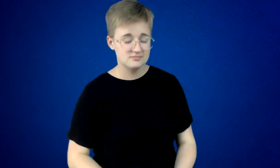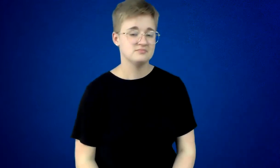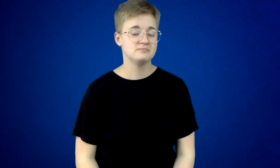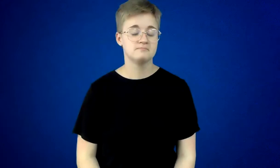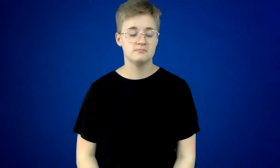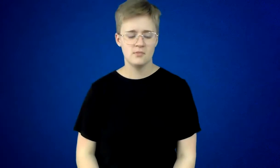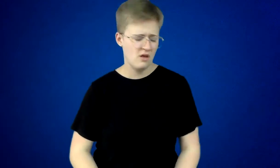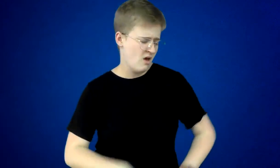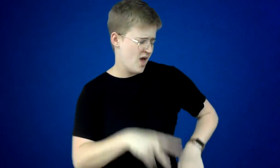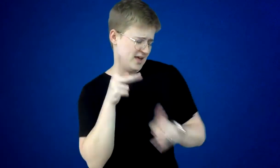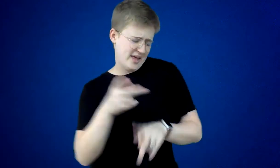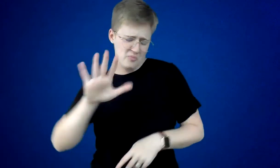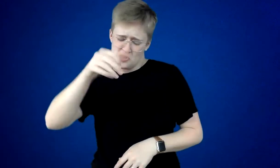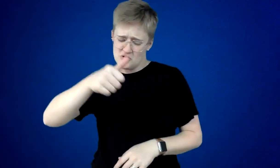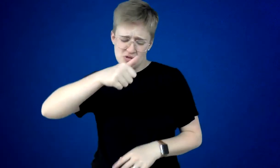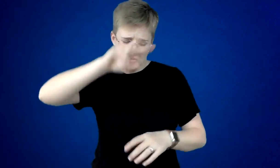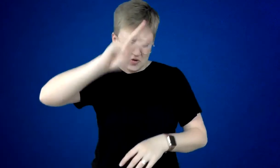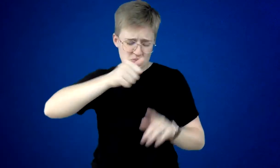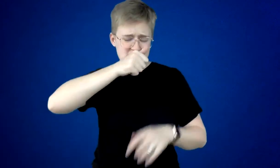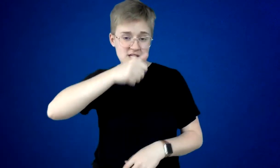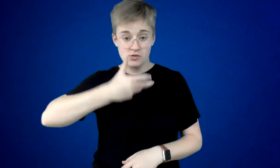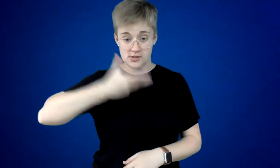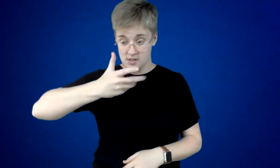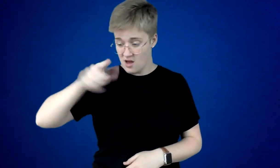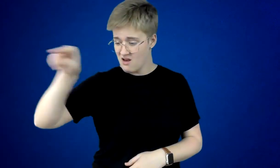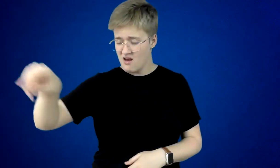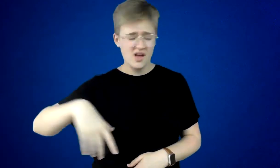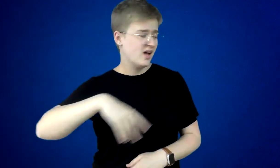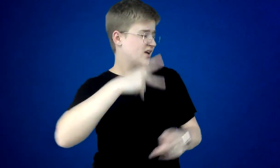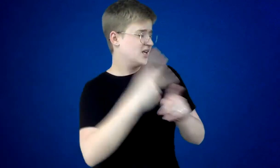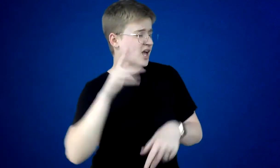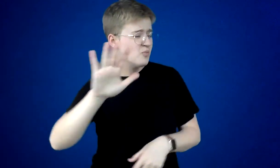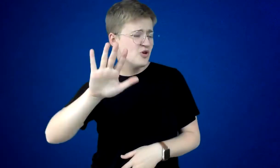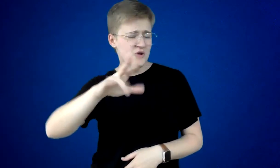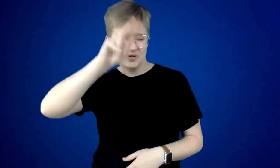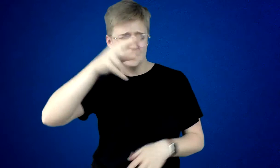“Keep your stupid secrets!” she shouted. “Keep your stupid tiger, too. I don’t care.”